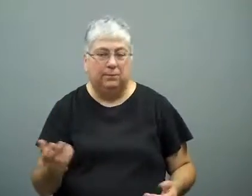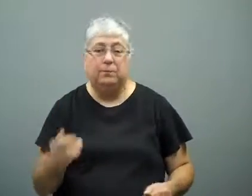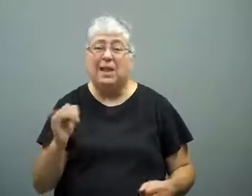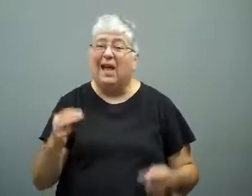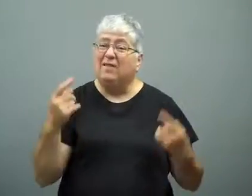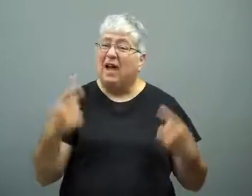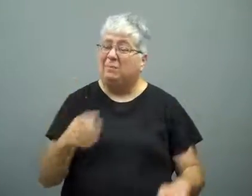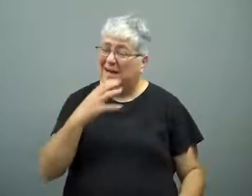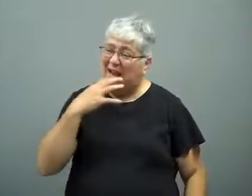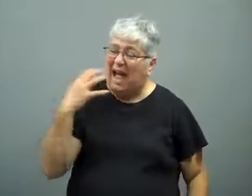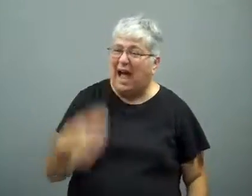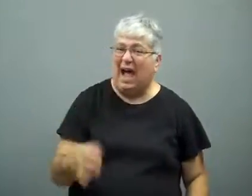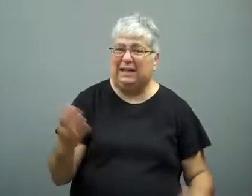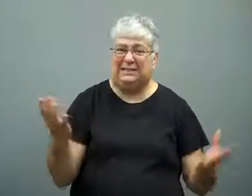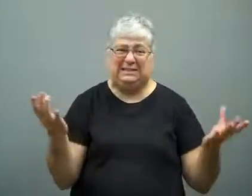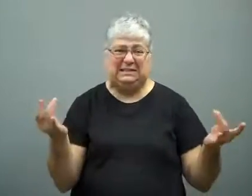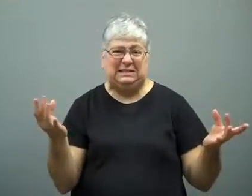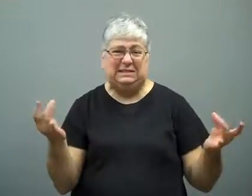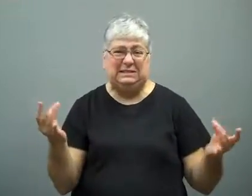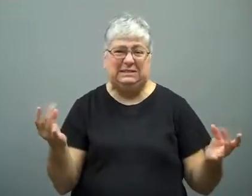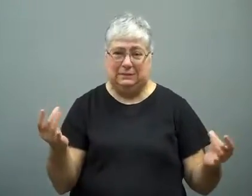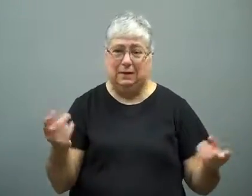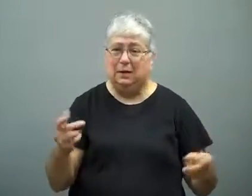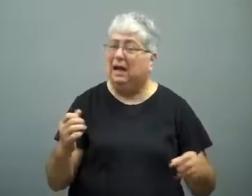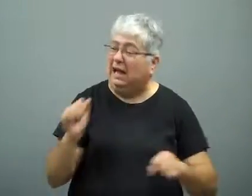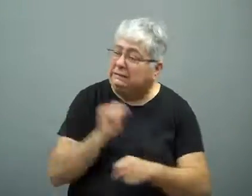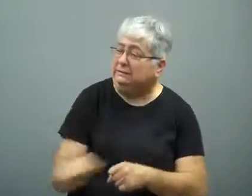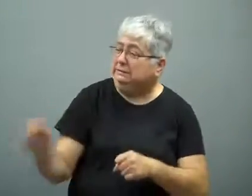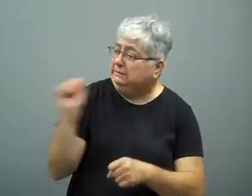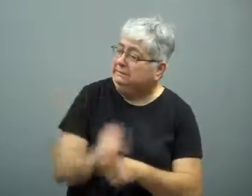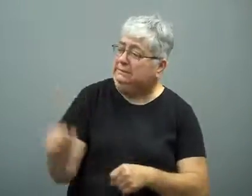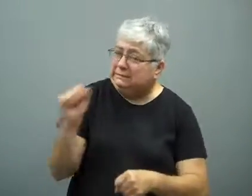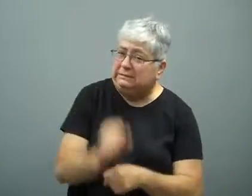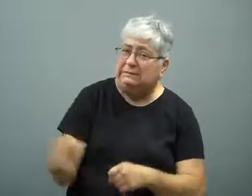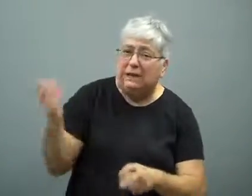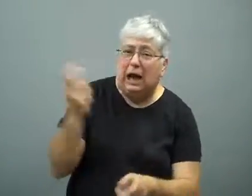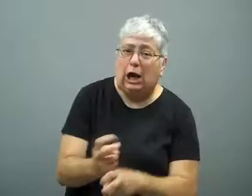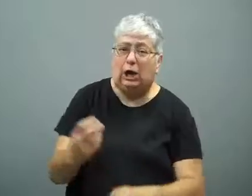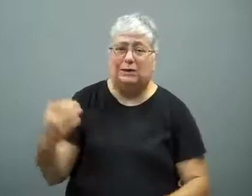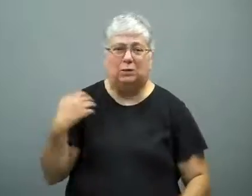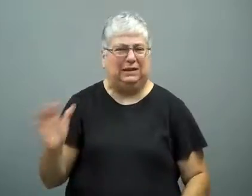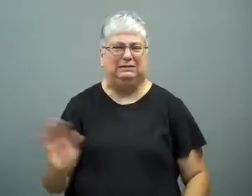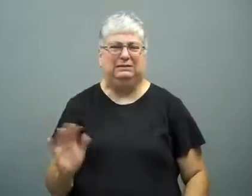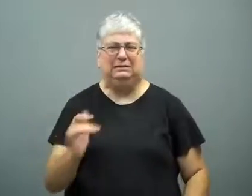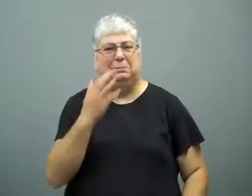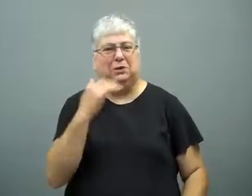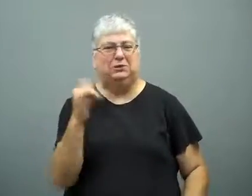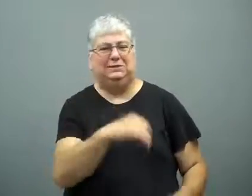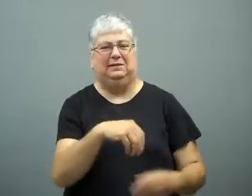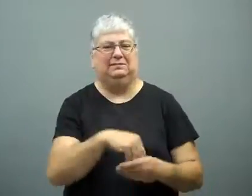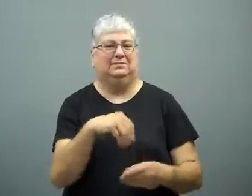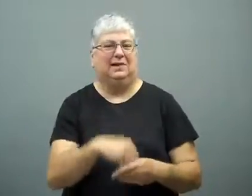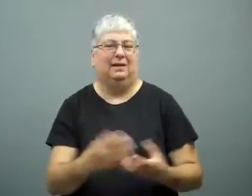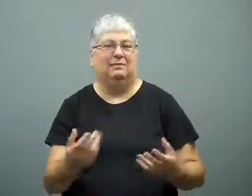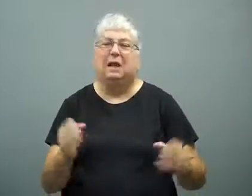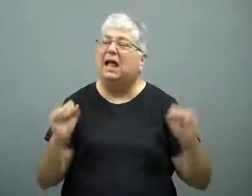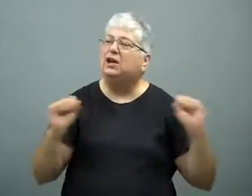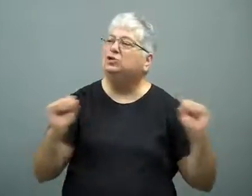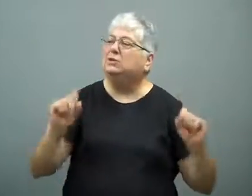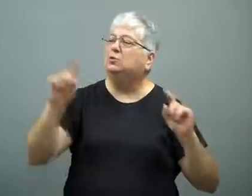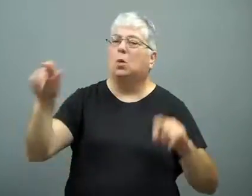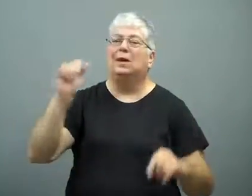It's best not to work hard outdoors if it's hot and humid.